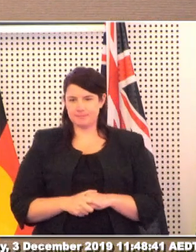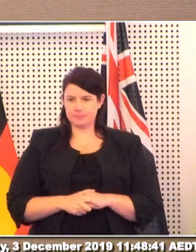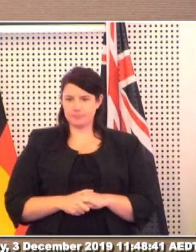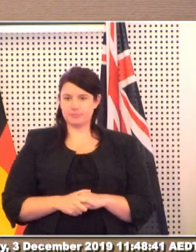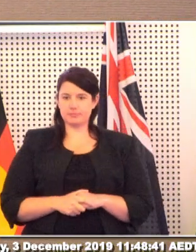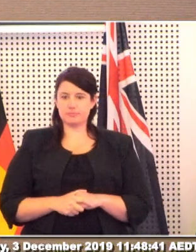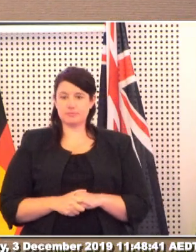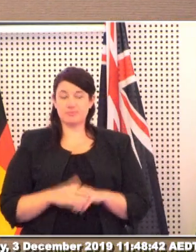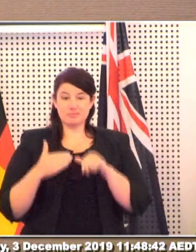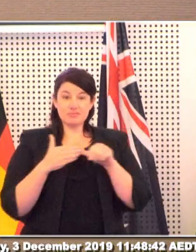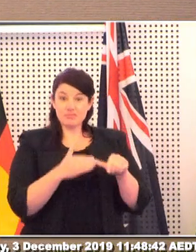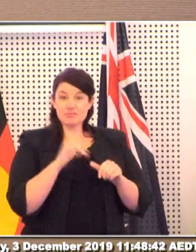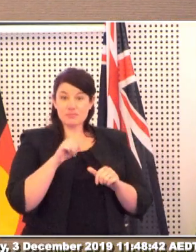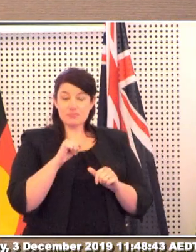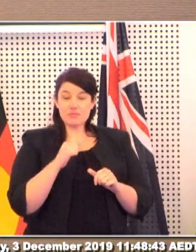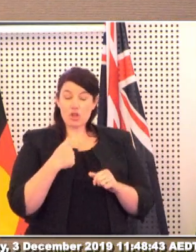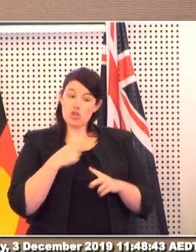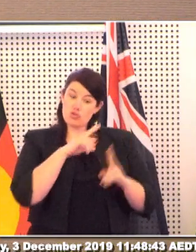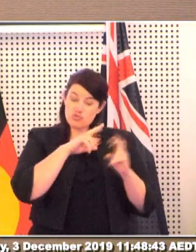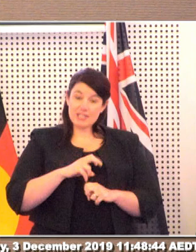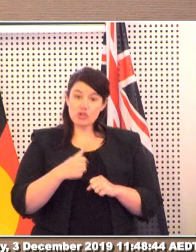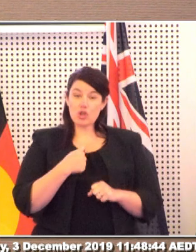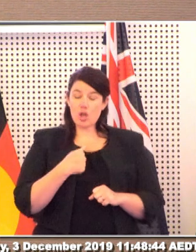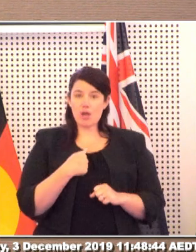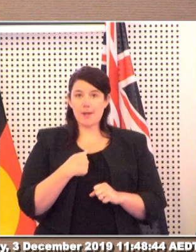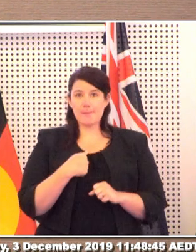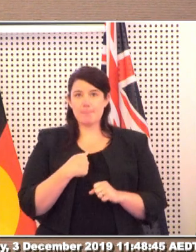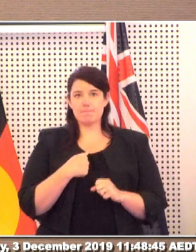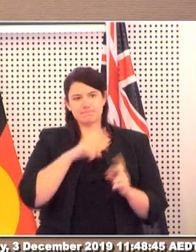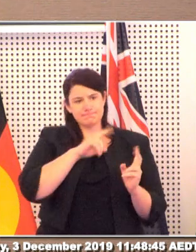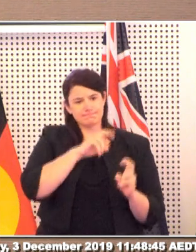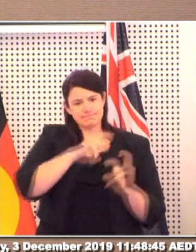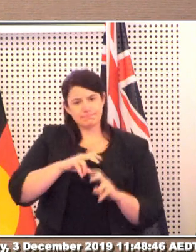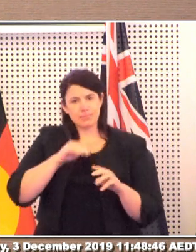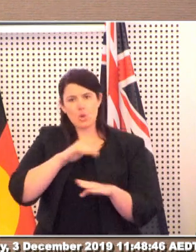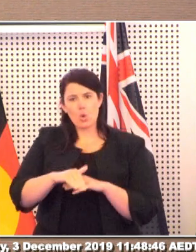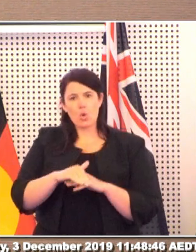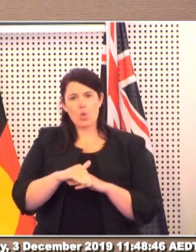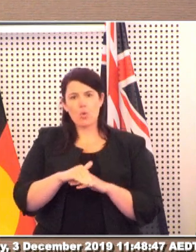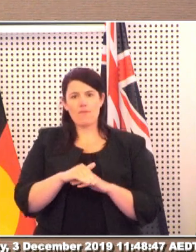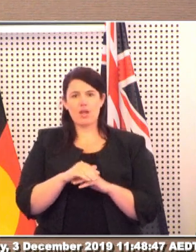Thank you. The research that I do is really about privileging the perspectives of people with